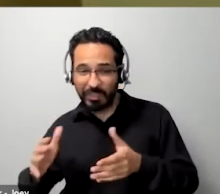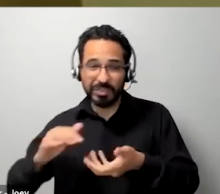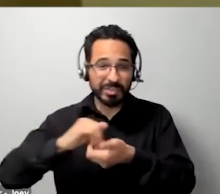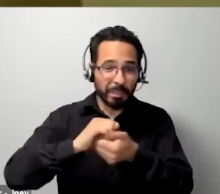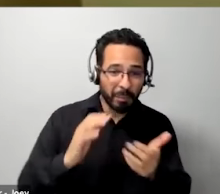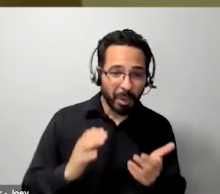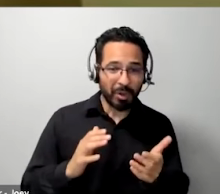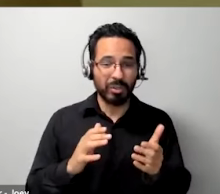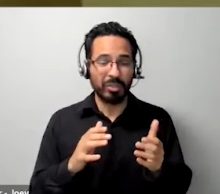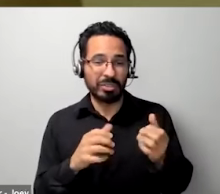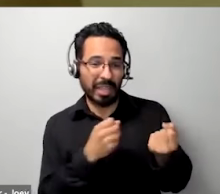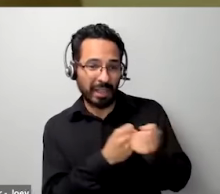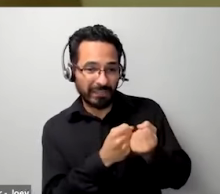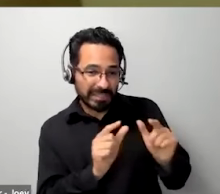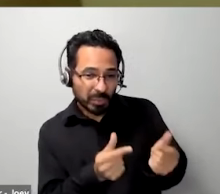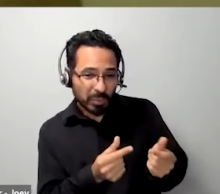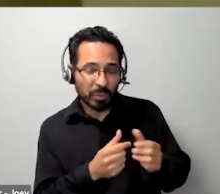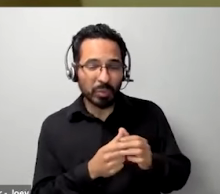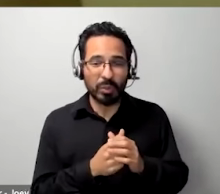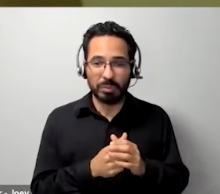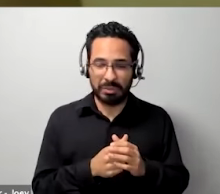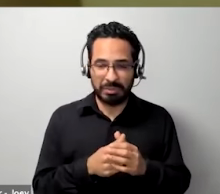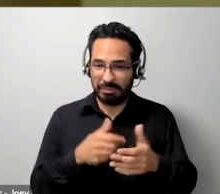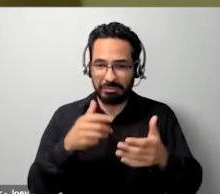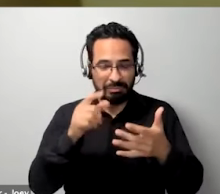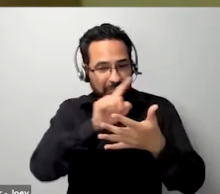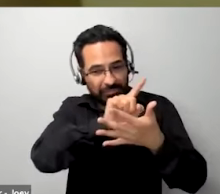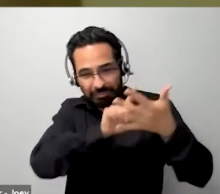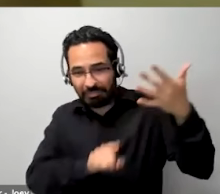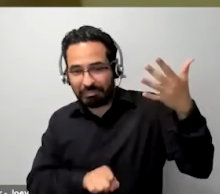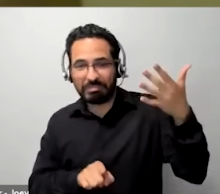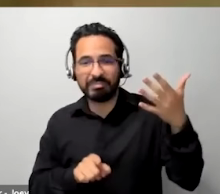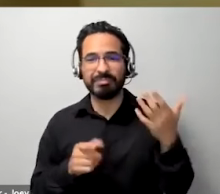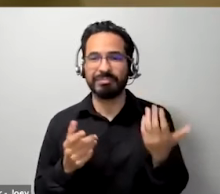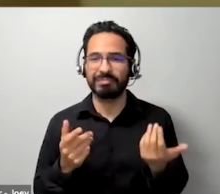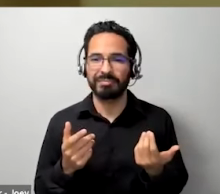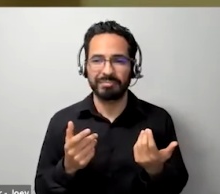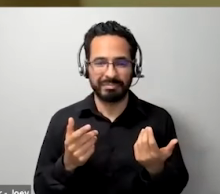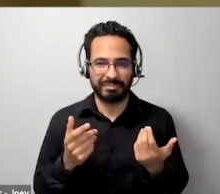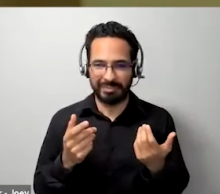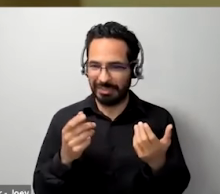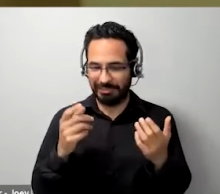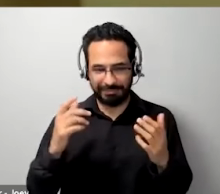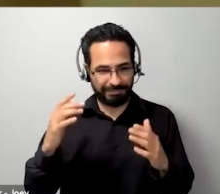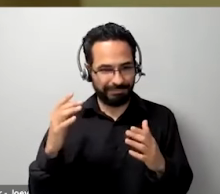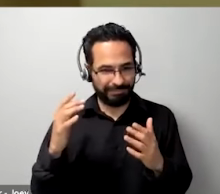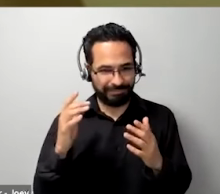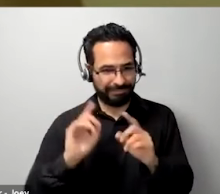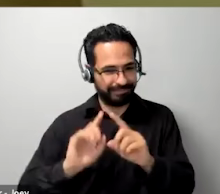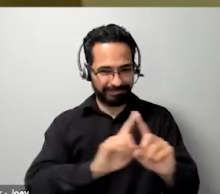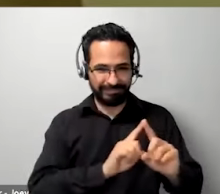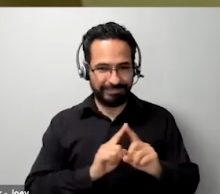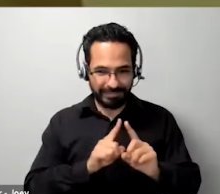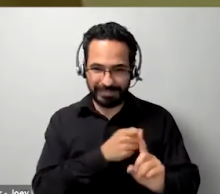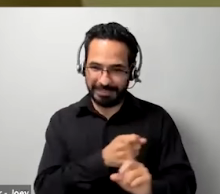advocacy groups, you name it. It's a broad spectrum. And then the other thing that I'm really excited